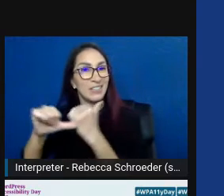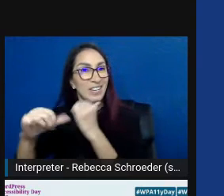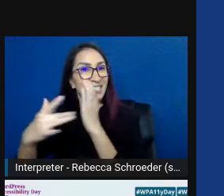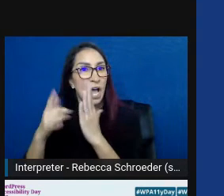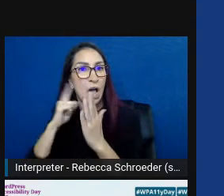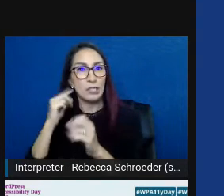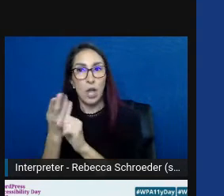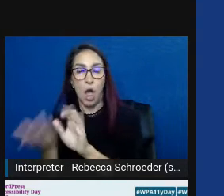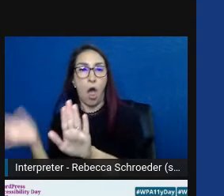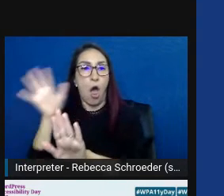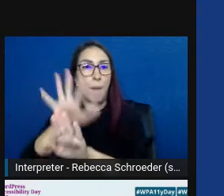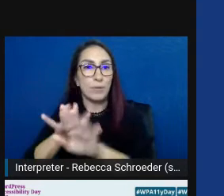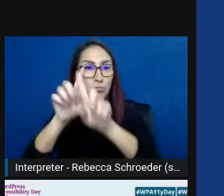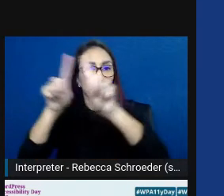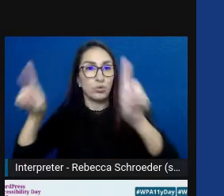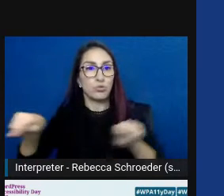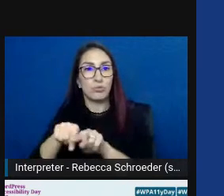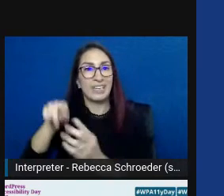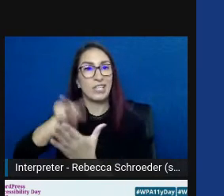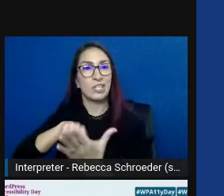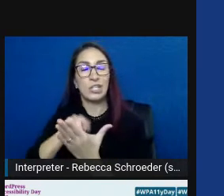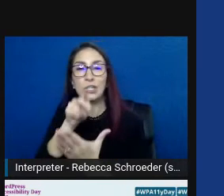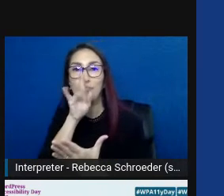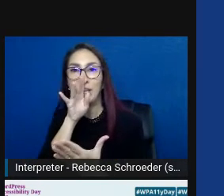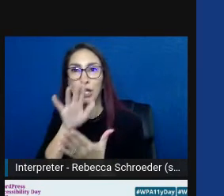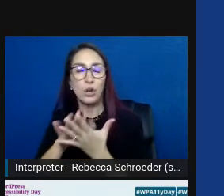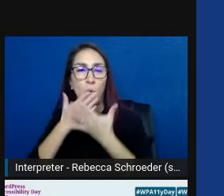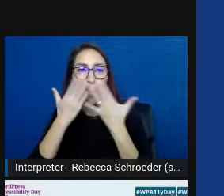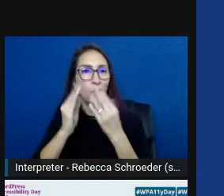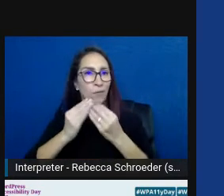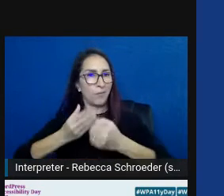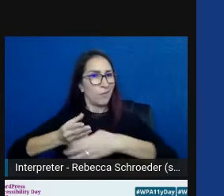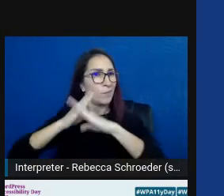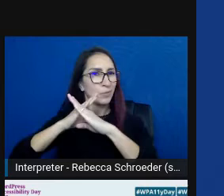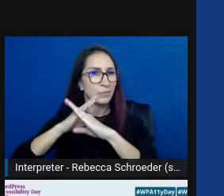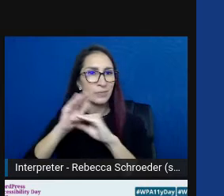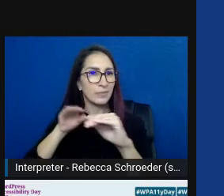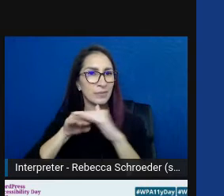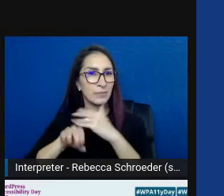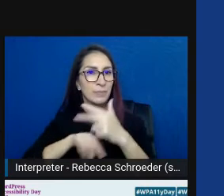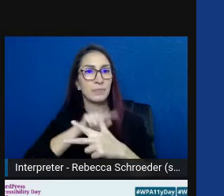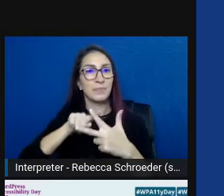The second moment, about two weeks later, was a deaf colleague.